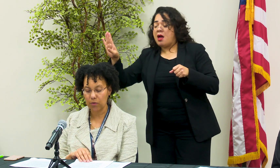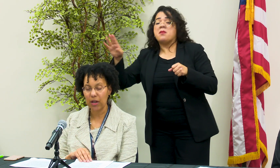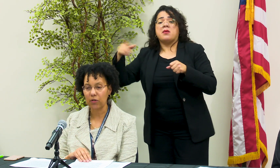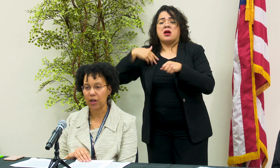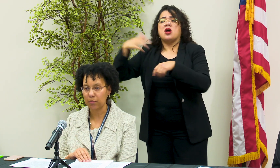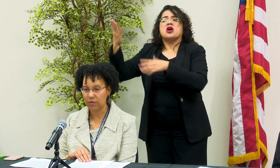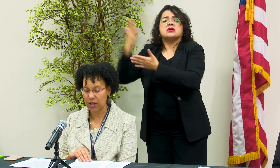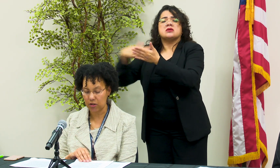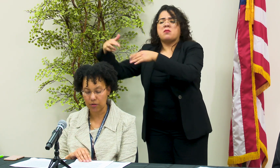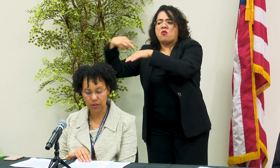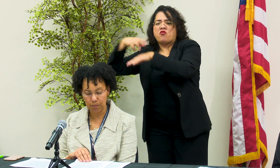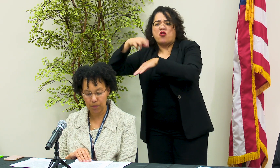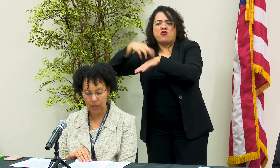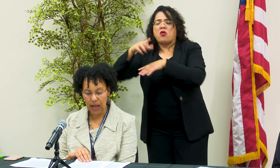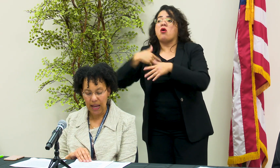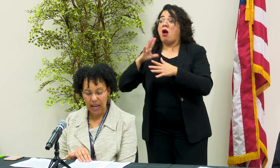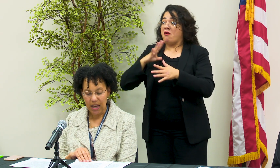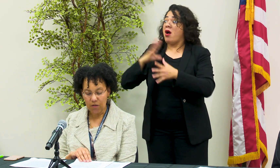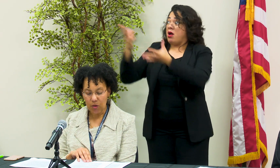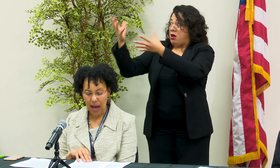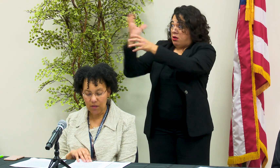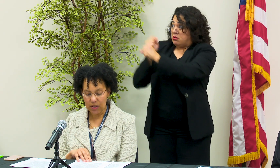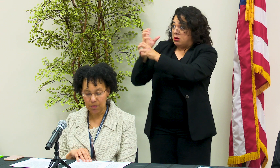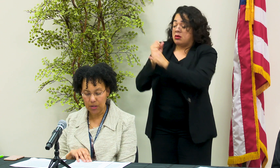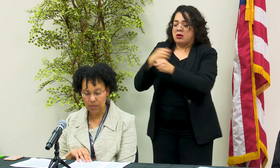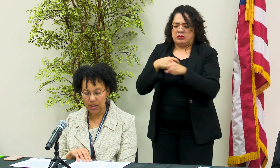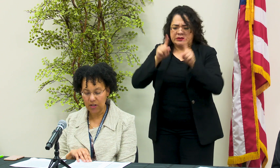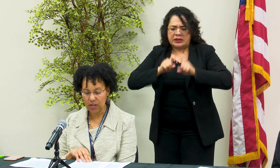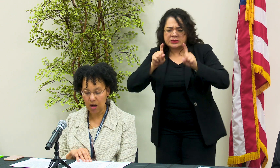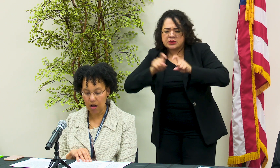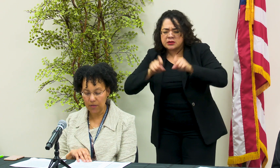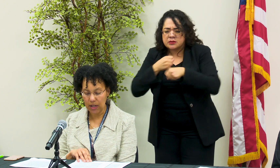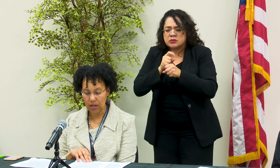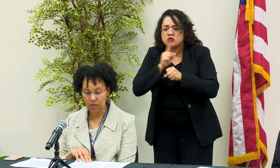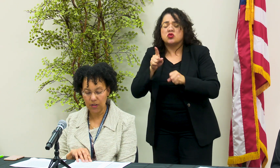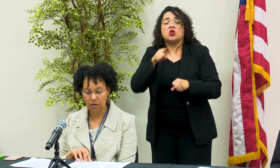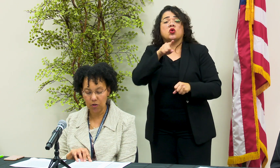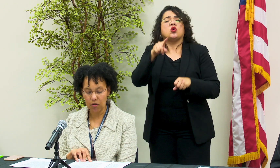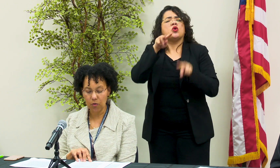from health care professionals. If you have symptoms such as: coughing, fever or